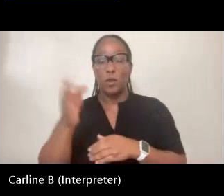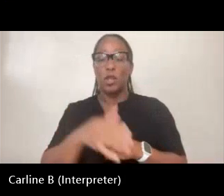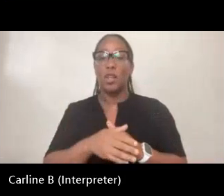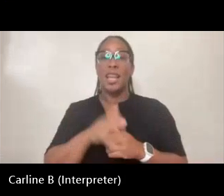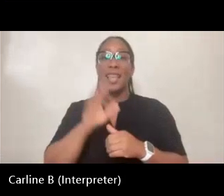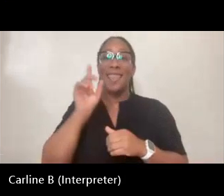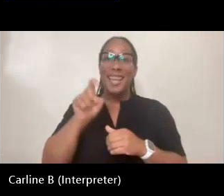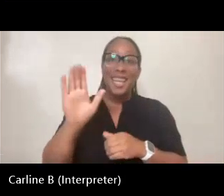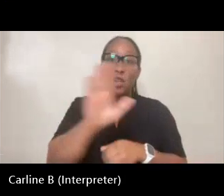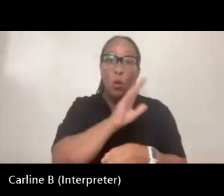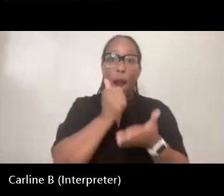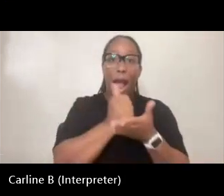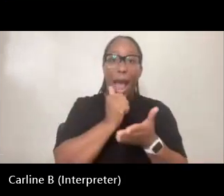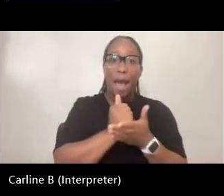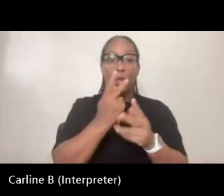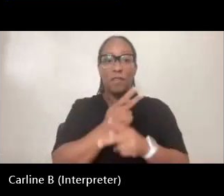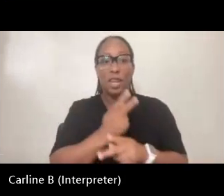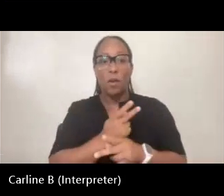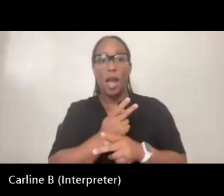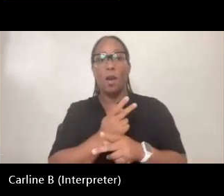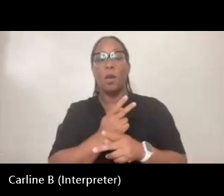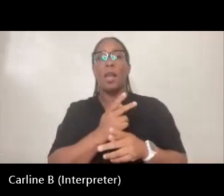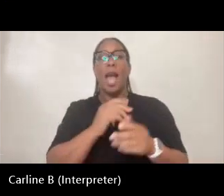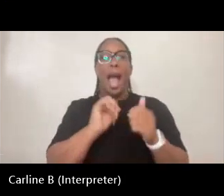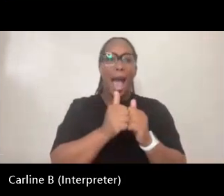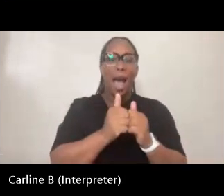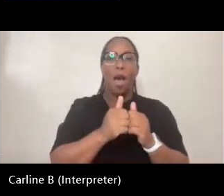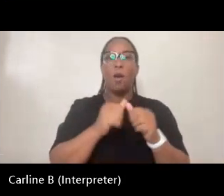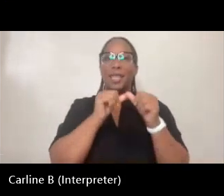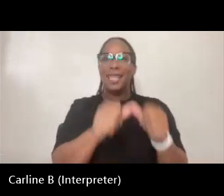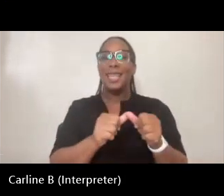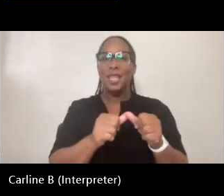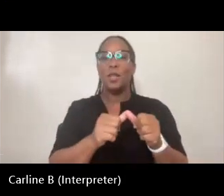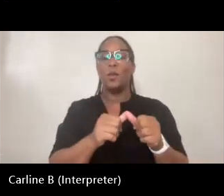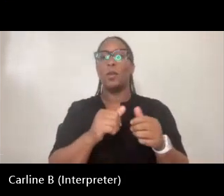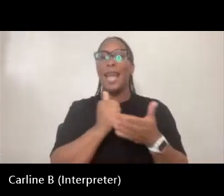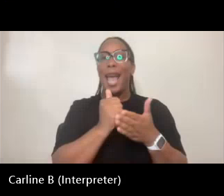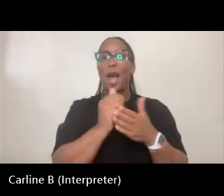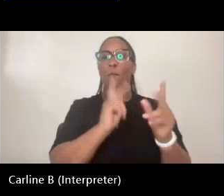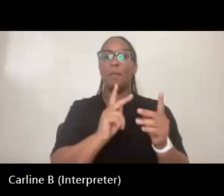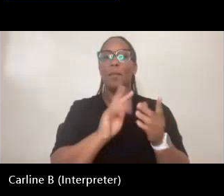out how to keep people in the community healthier before they even get to the hospital.